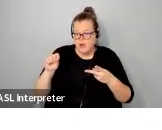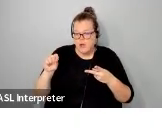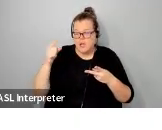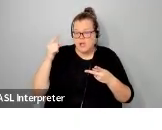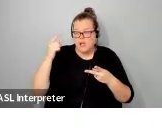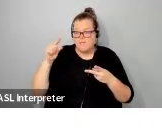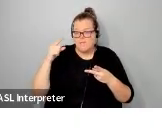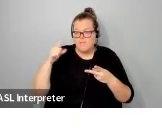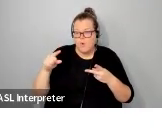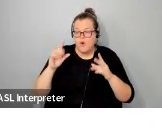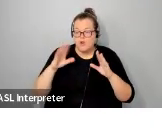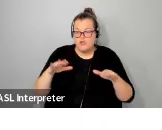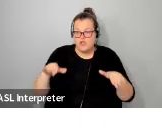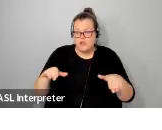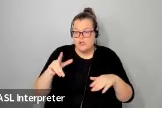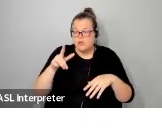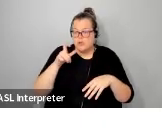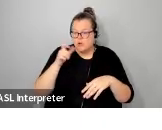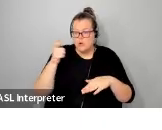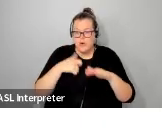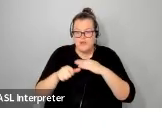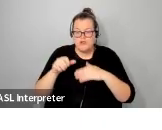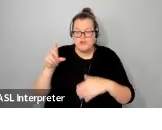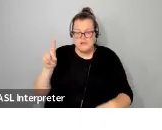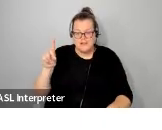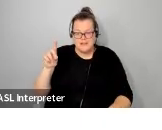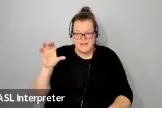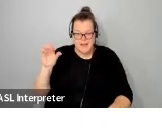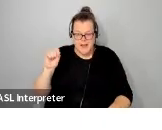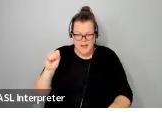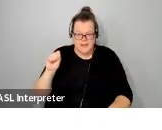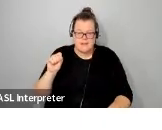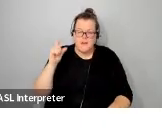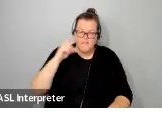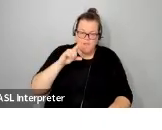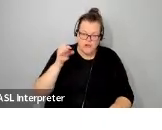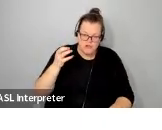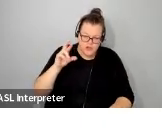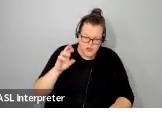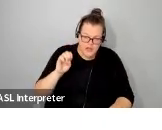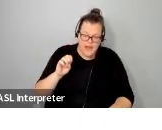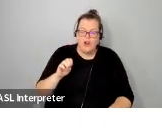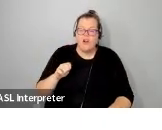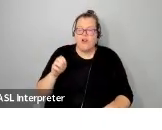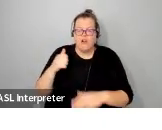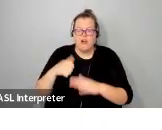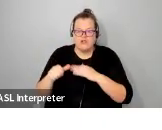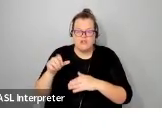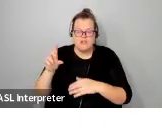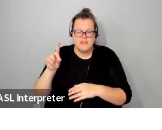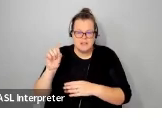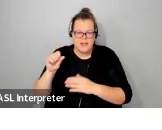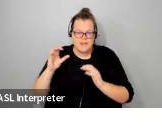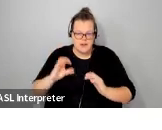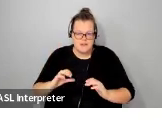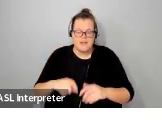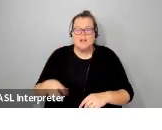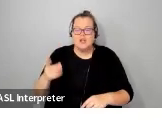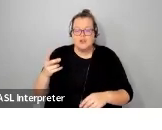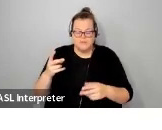children who are in custody of DCF, for children in foster care in DCF custody, 2 spots per year for military immediate